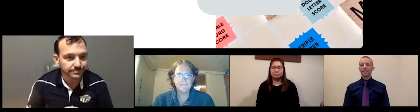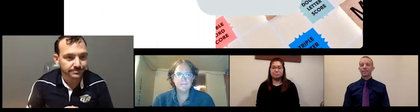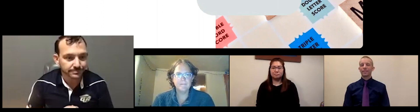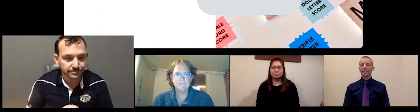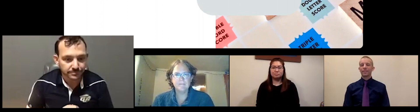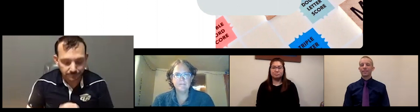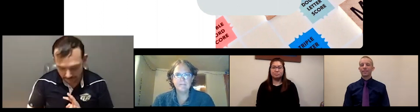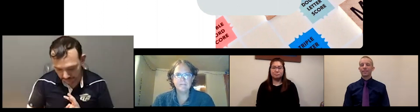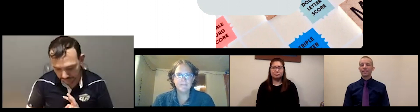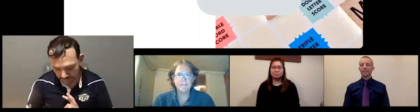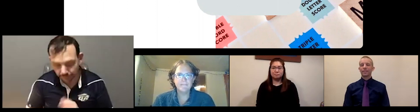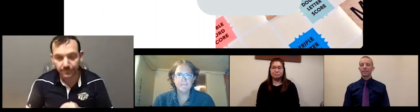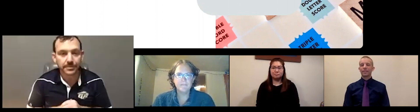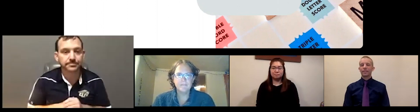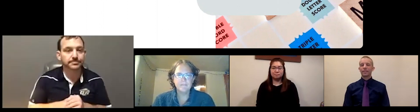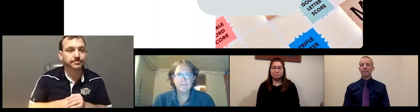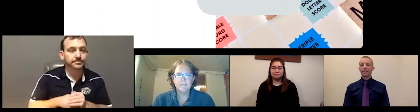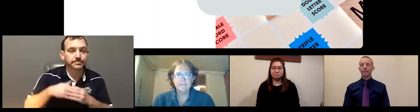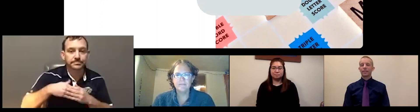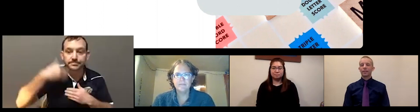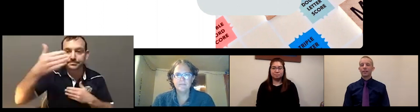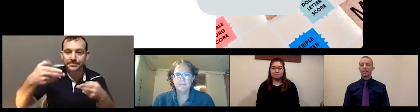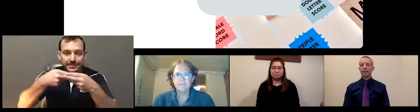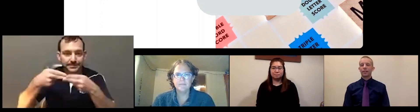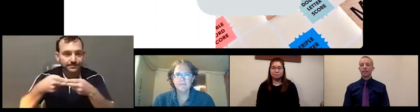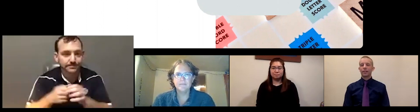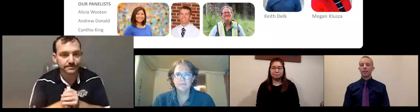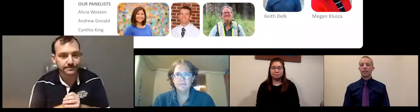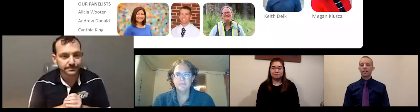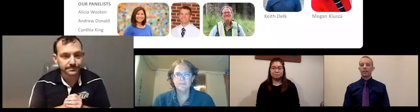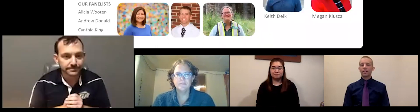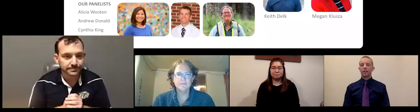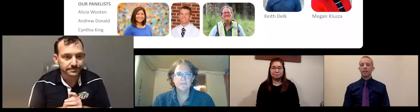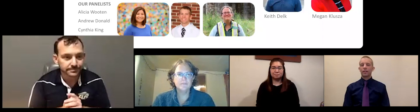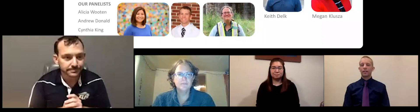Expose in STEM and Science careers to Deaf and Hard of Hearing youth; via those role models.